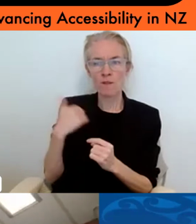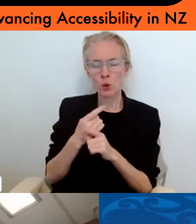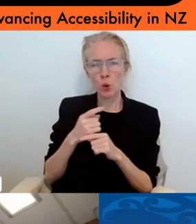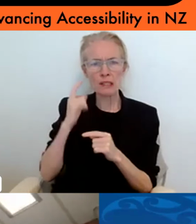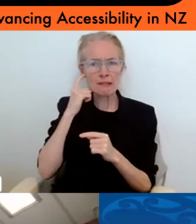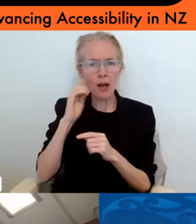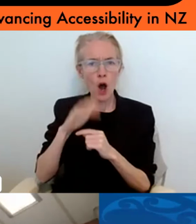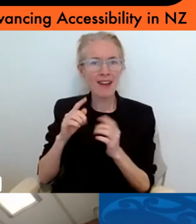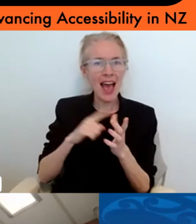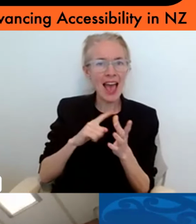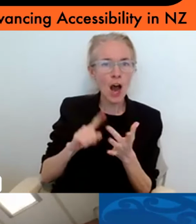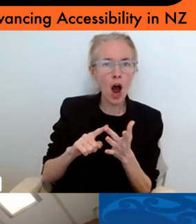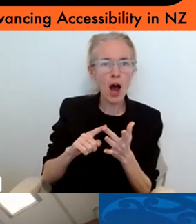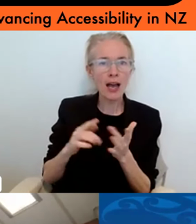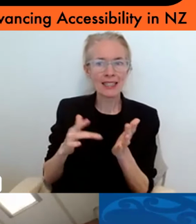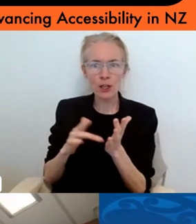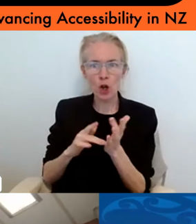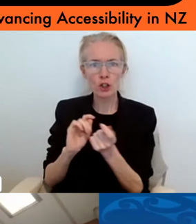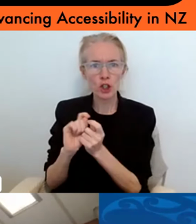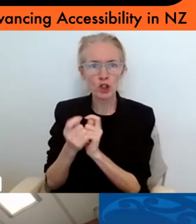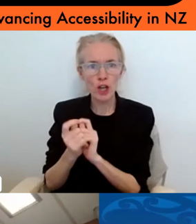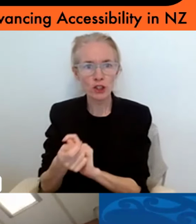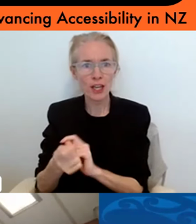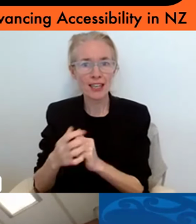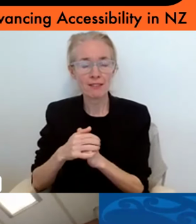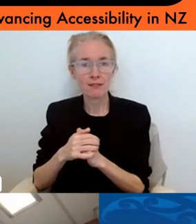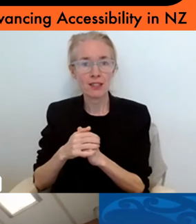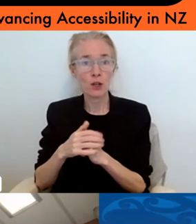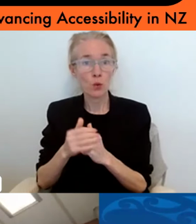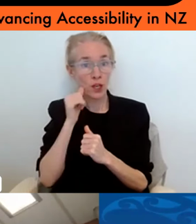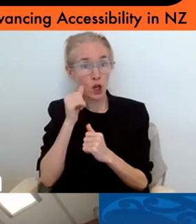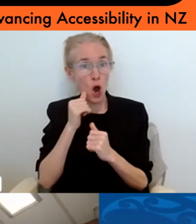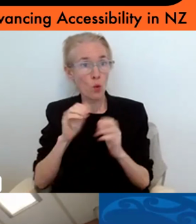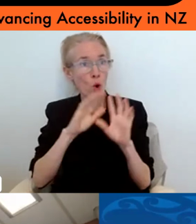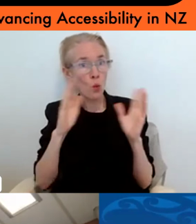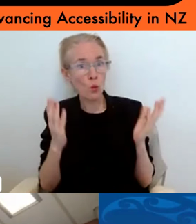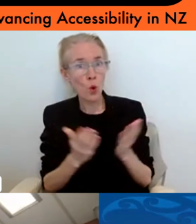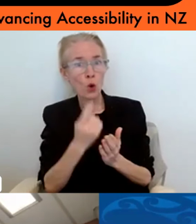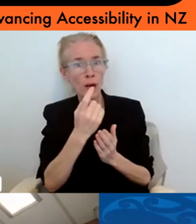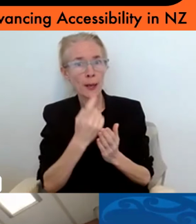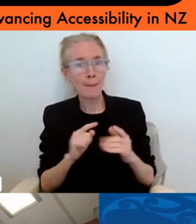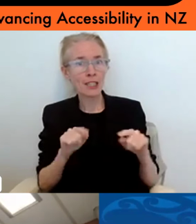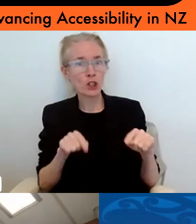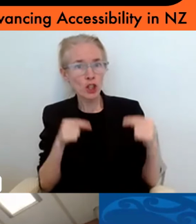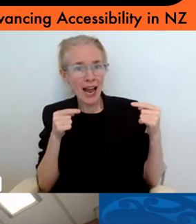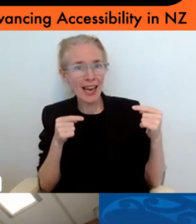how are we going to deal with the global challenges that are facing us? We've got managed retreat, we've got climate change, we're